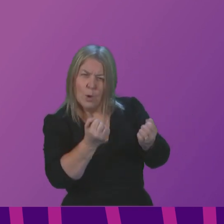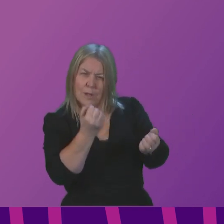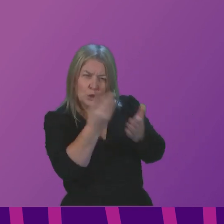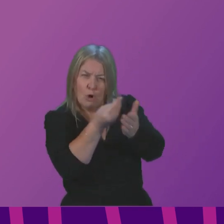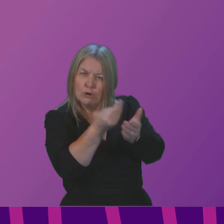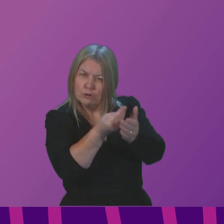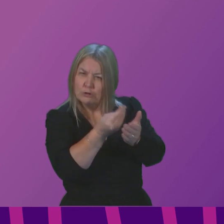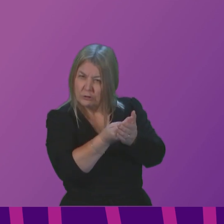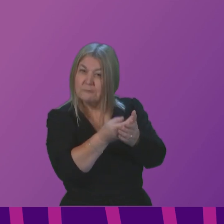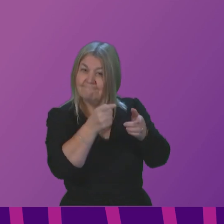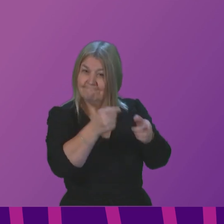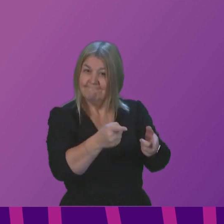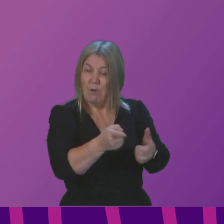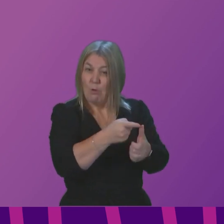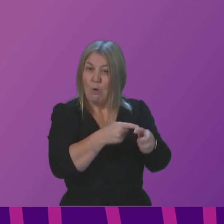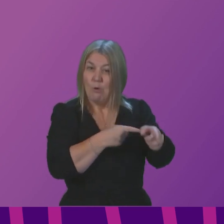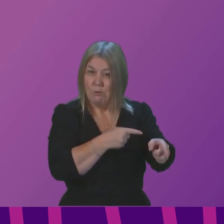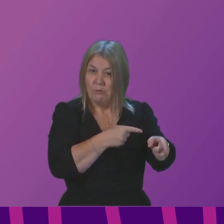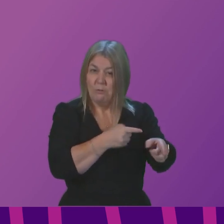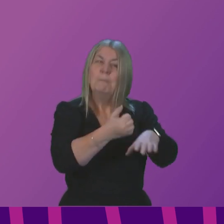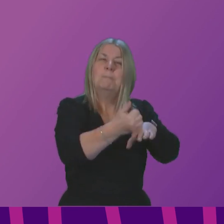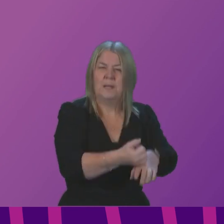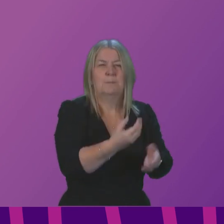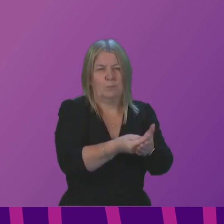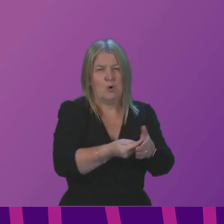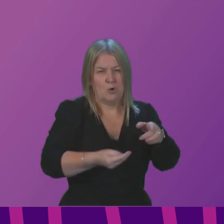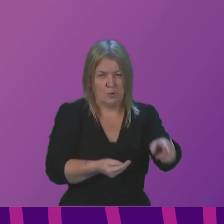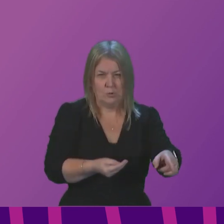was given to do that when the legislation was passed and the policy was introduced.